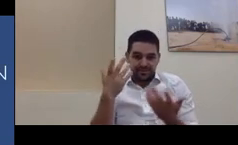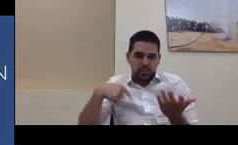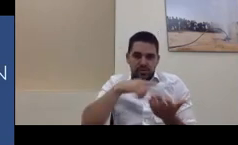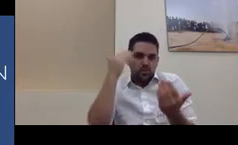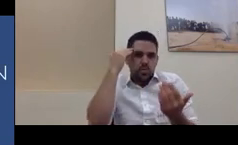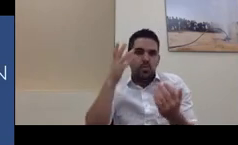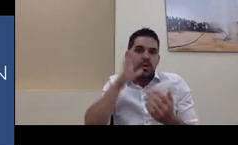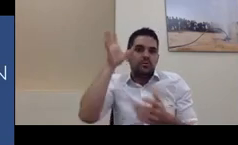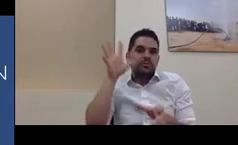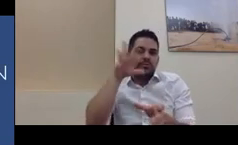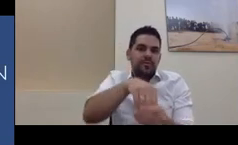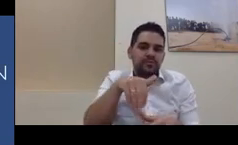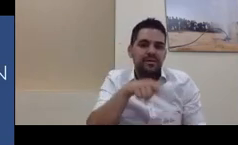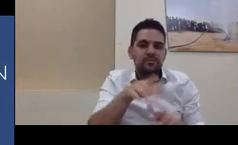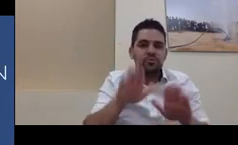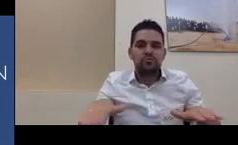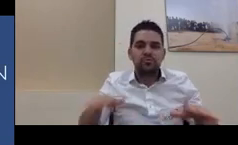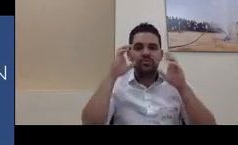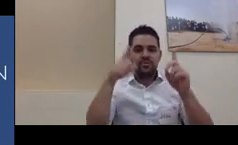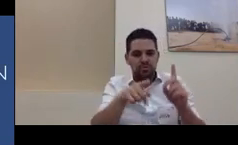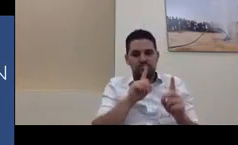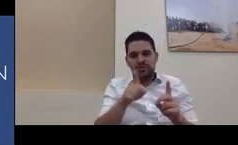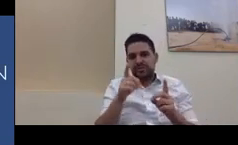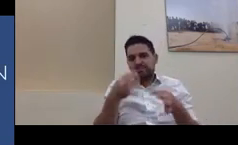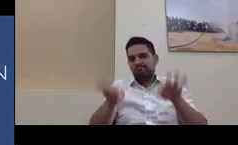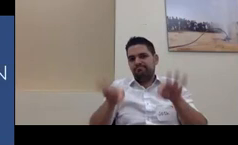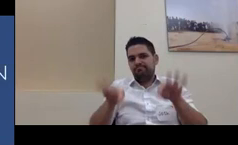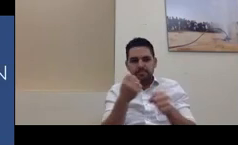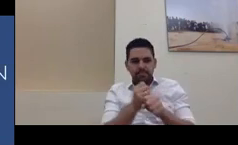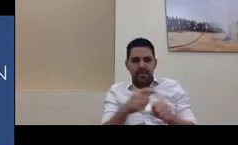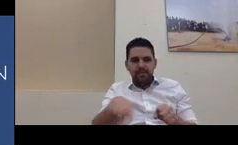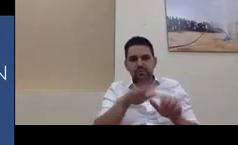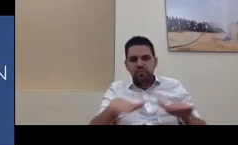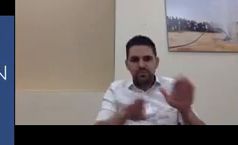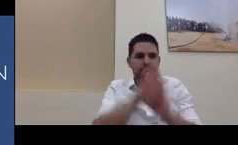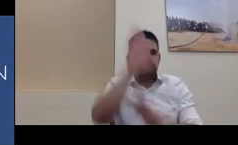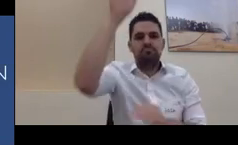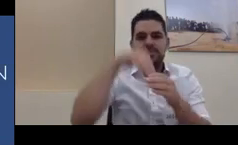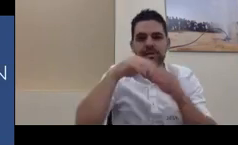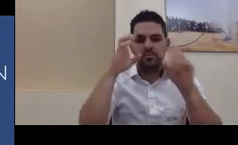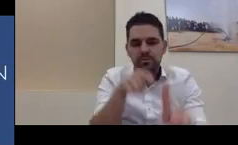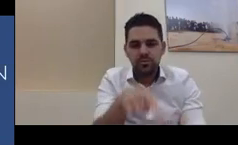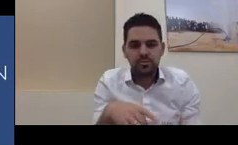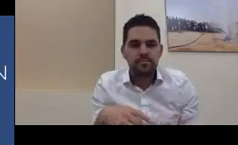That's key because we know that parents' involvement in children's education really is essential to making the children thrive